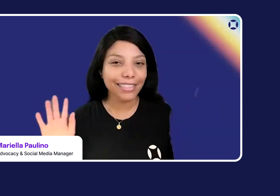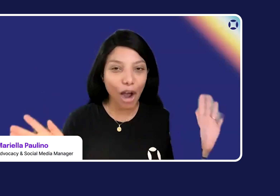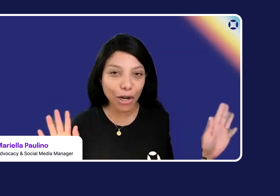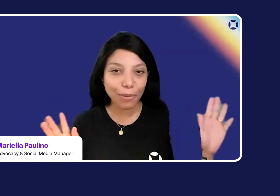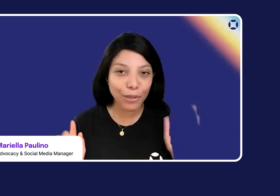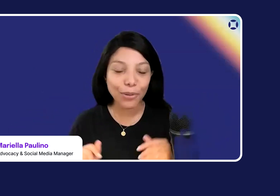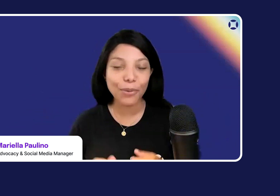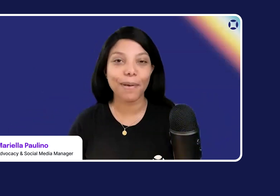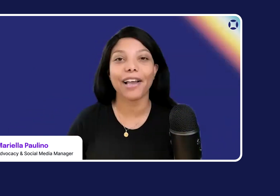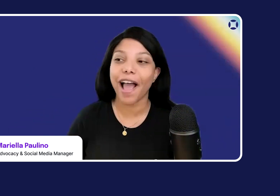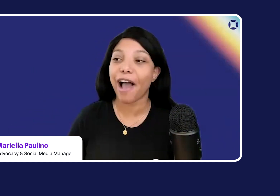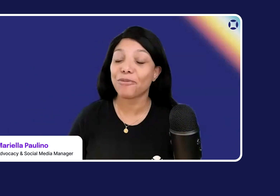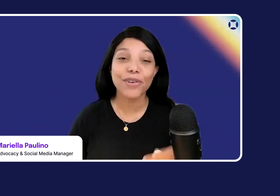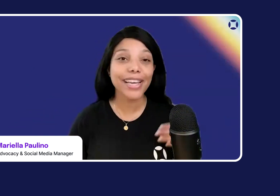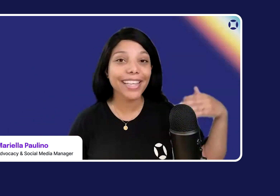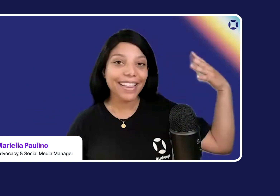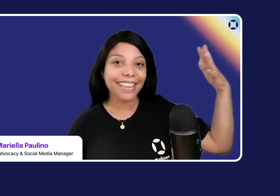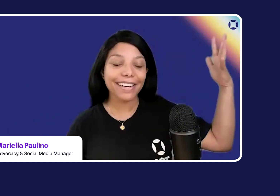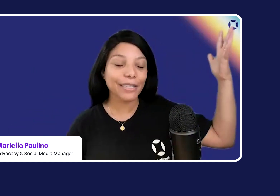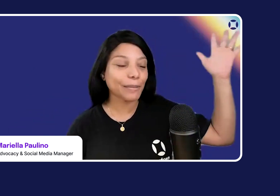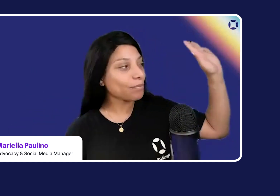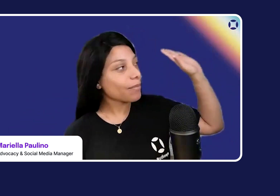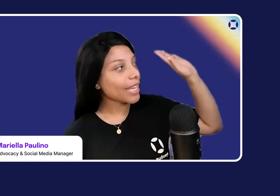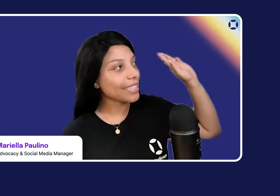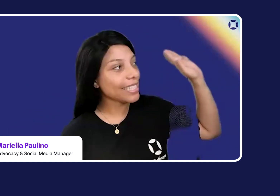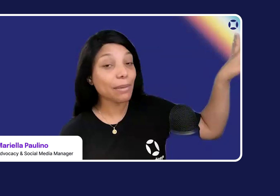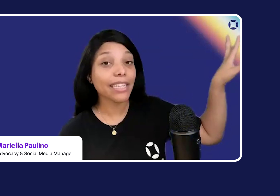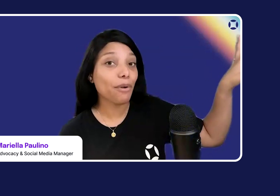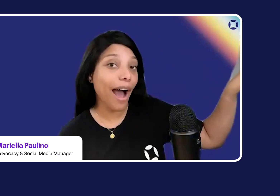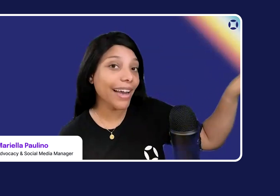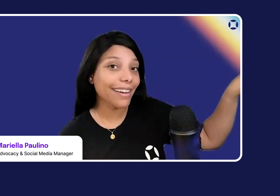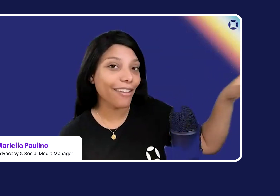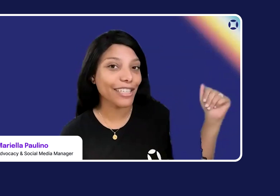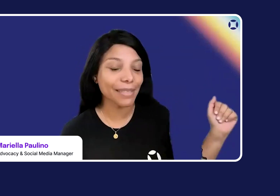dark blue background with the disability pride colors